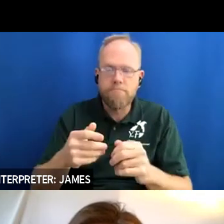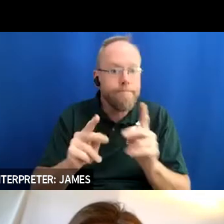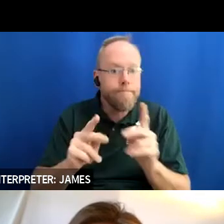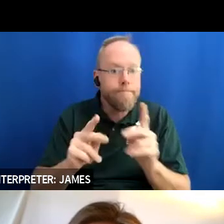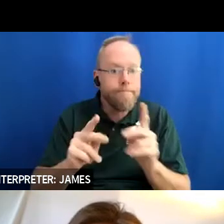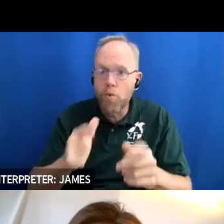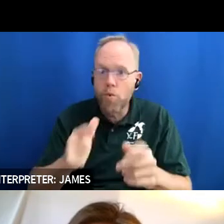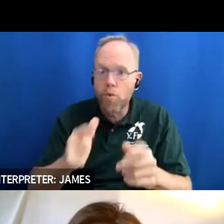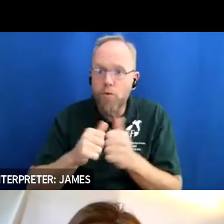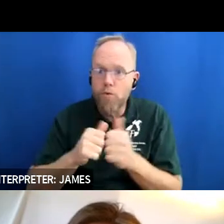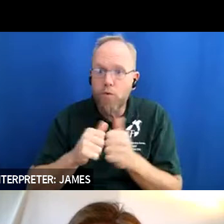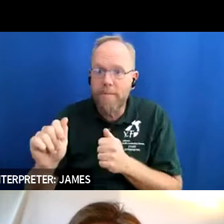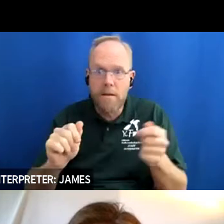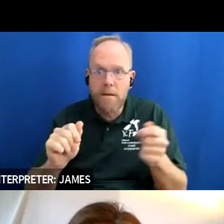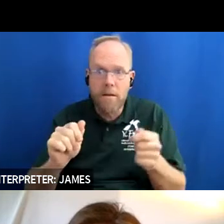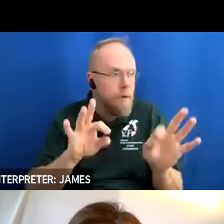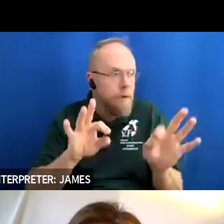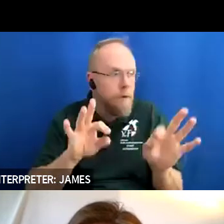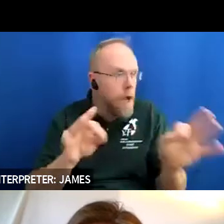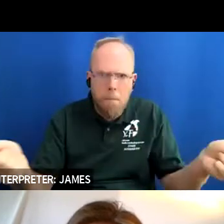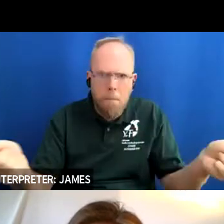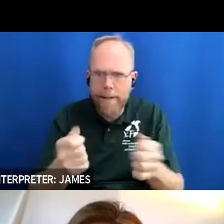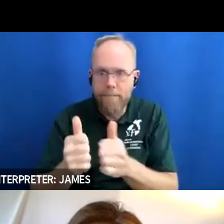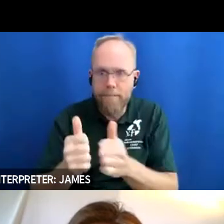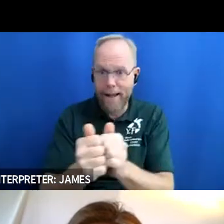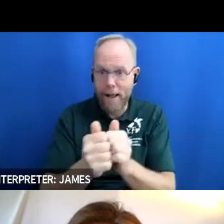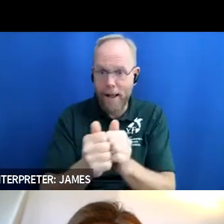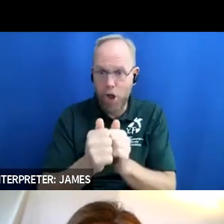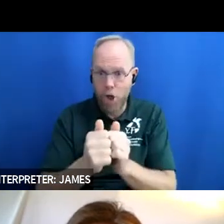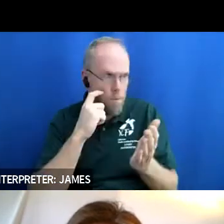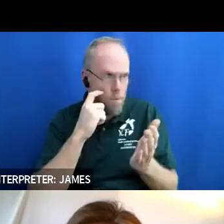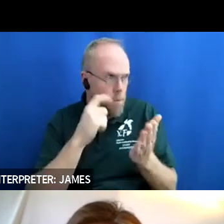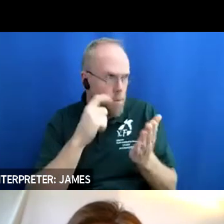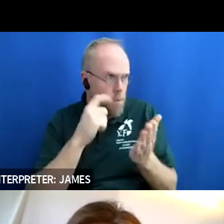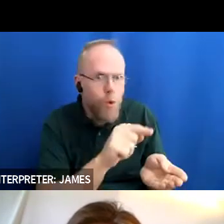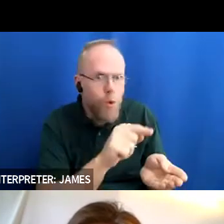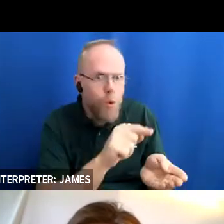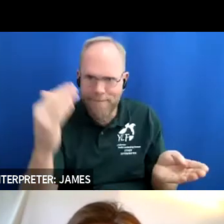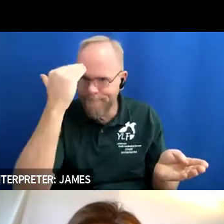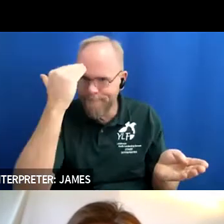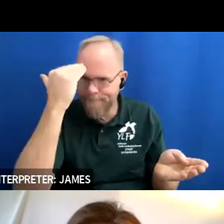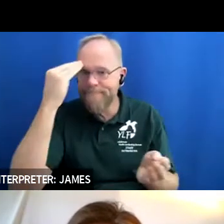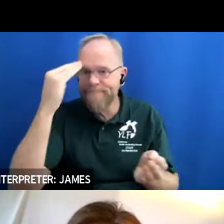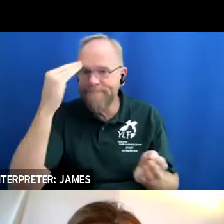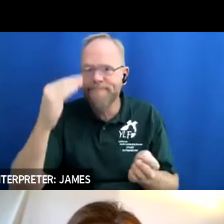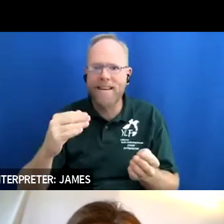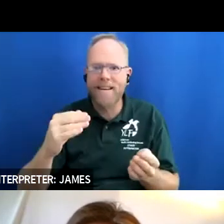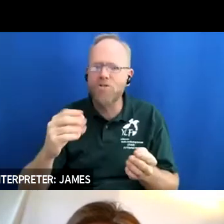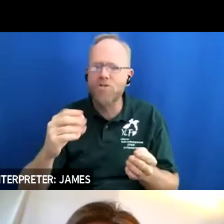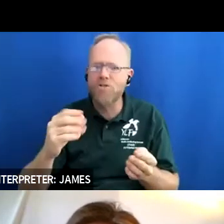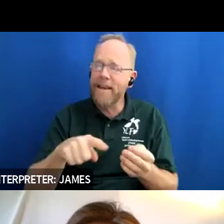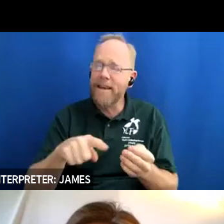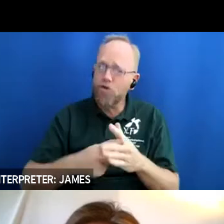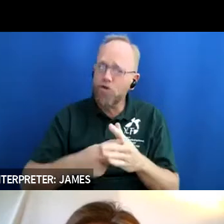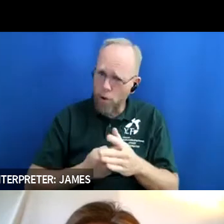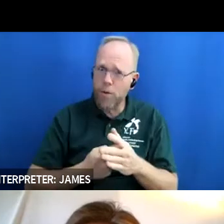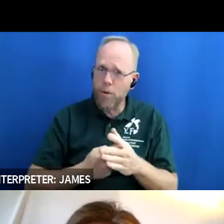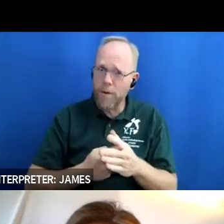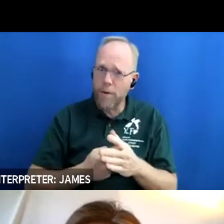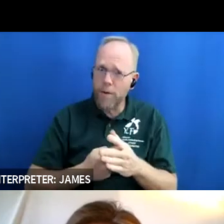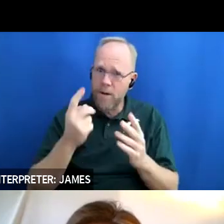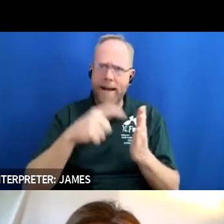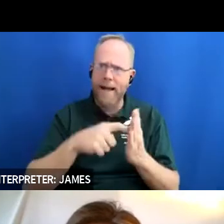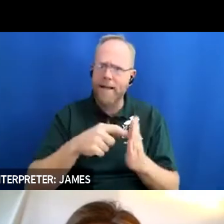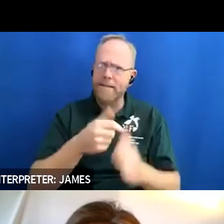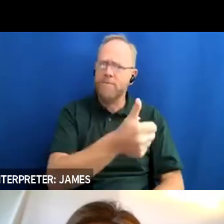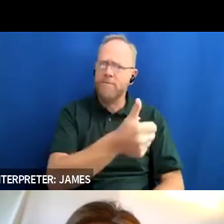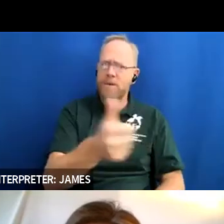to get a sense of who they are to know um to to see themselves as what they want to be in spite of